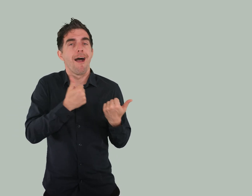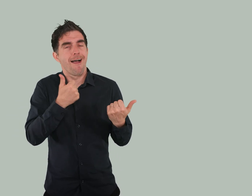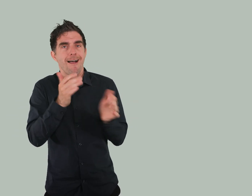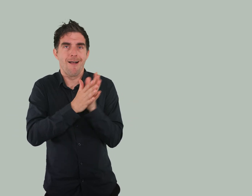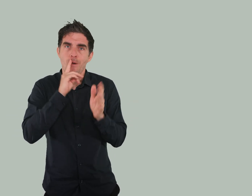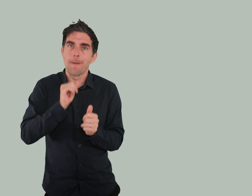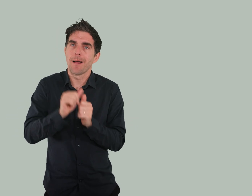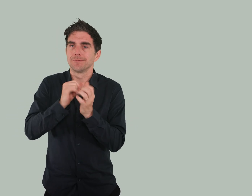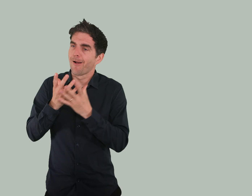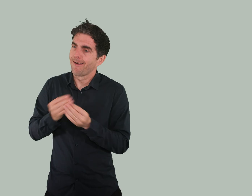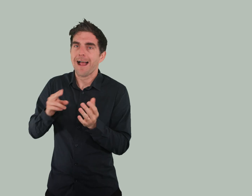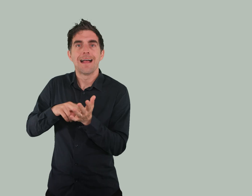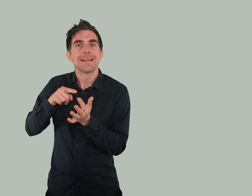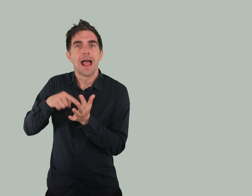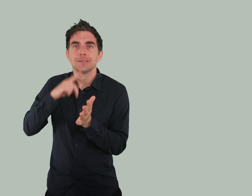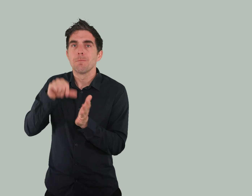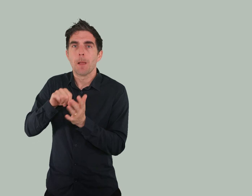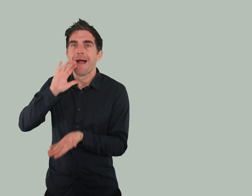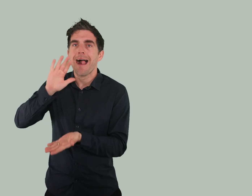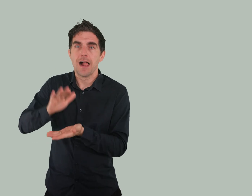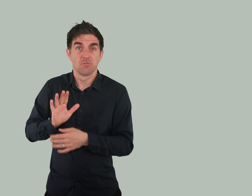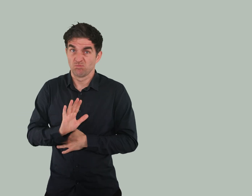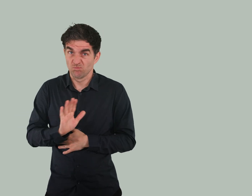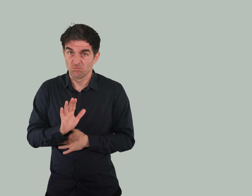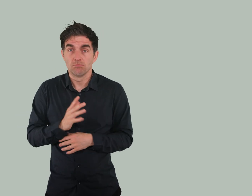would not by itself solve the NEET crisis.